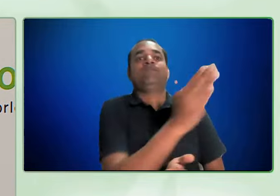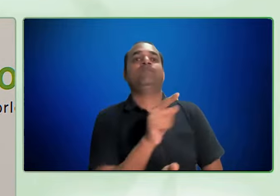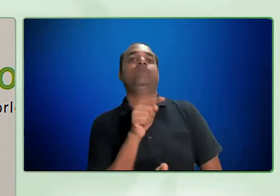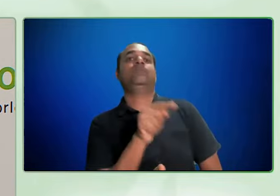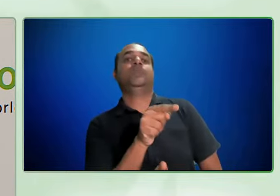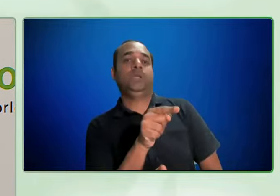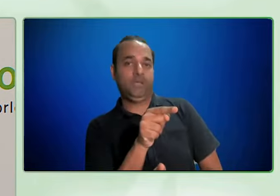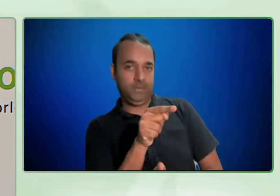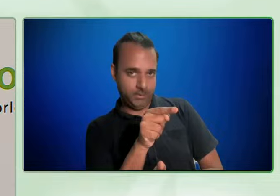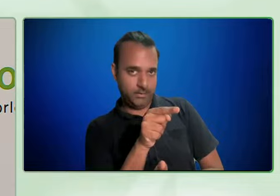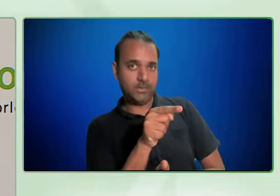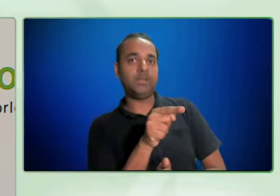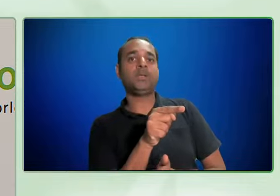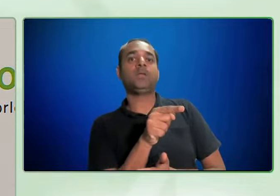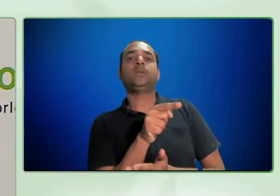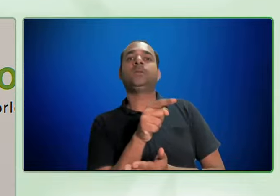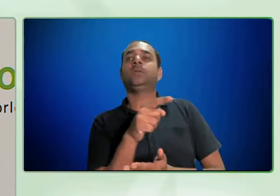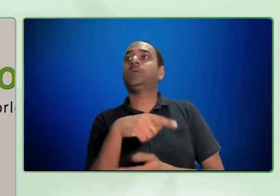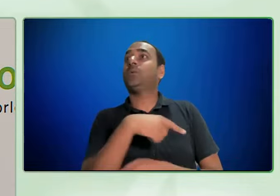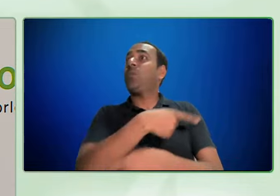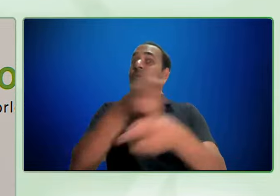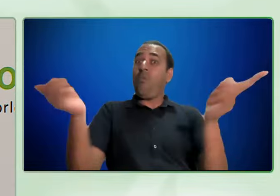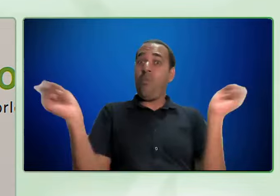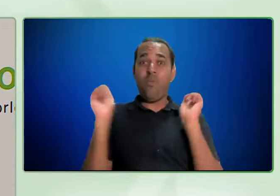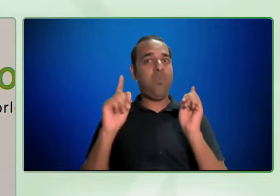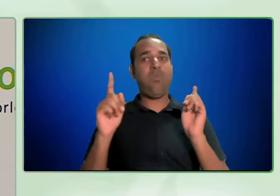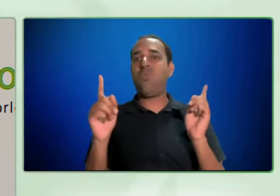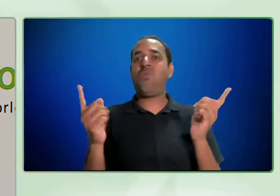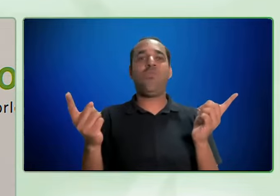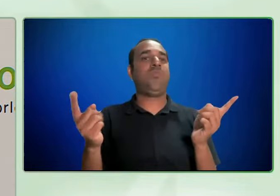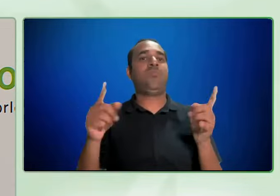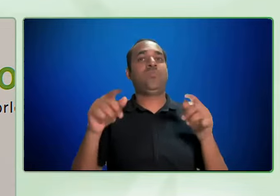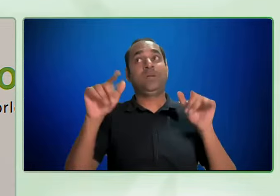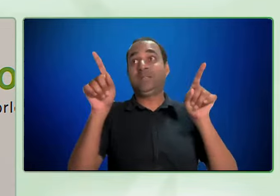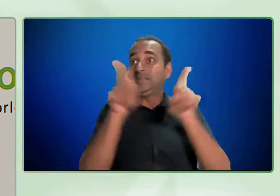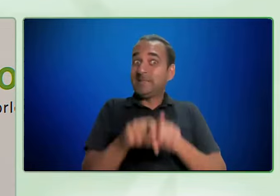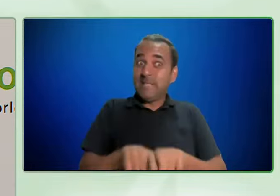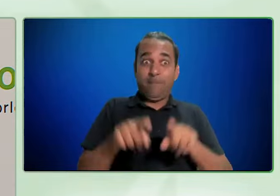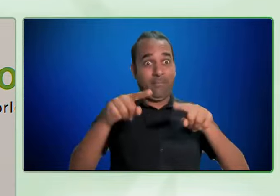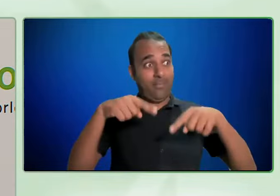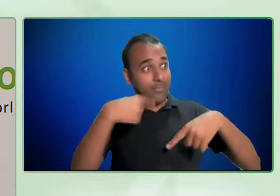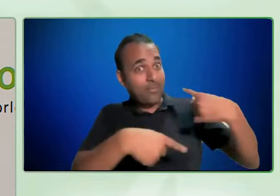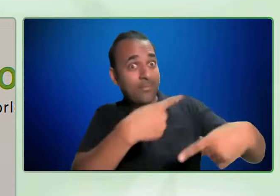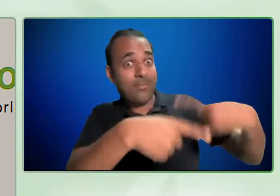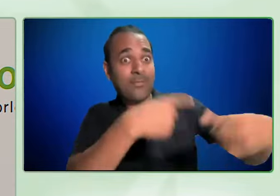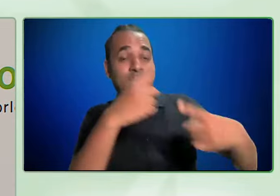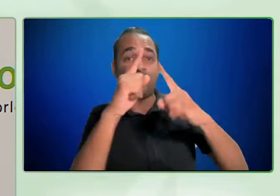And that's what we try, half the staff I have has a disability, and we try to keep this